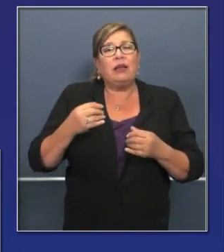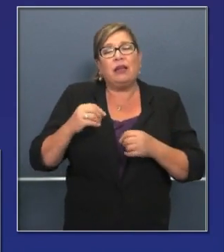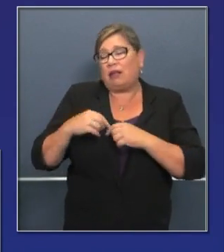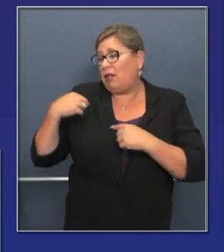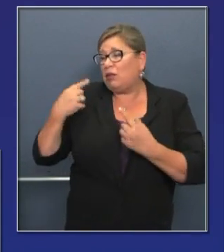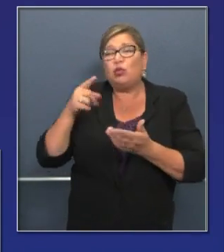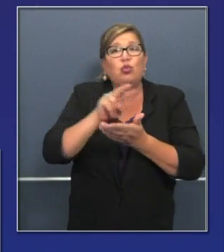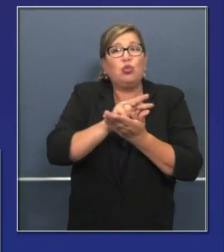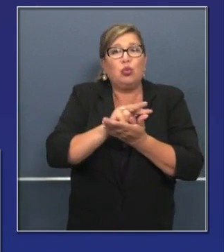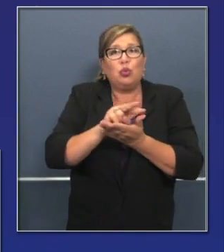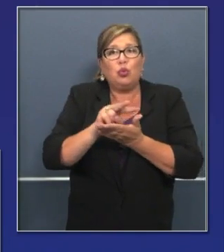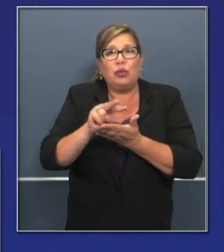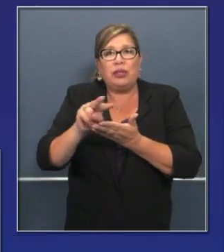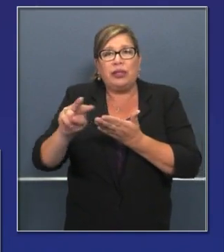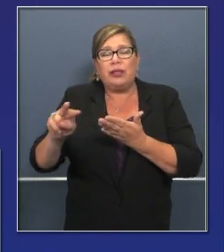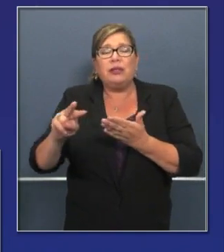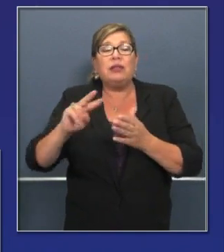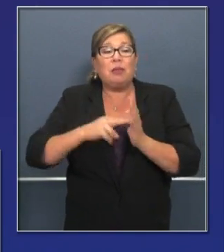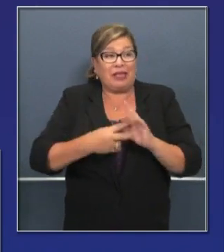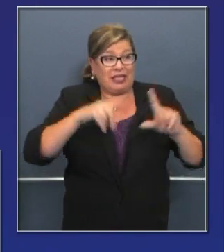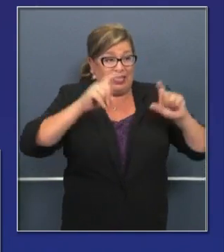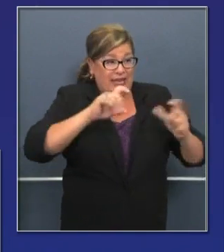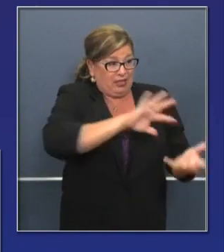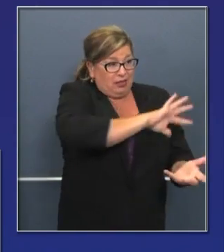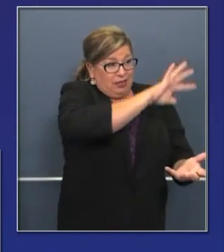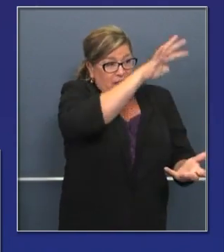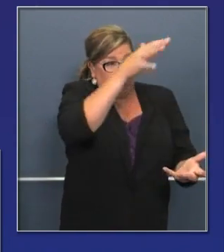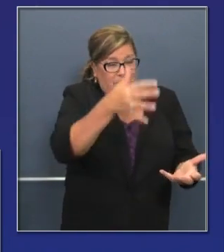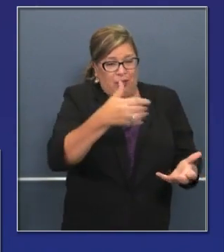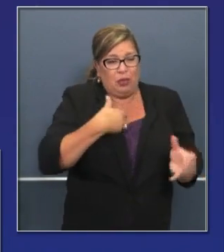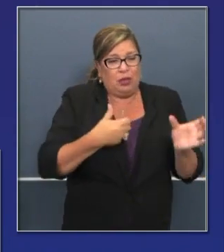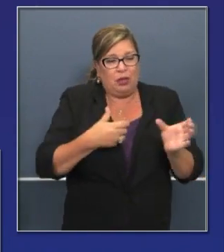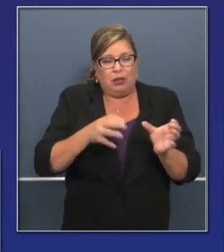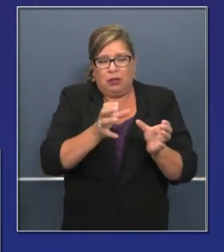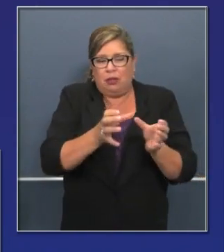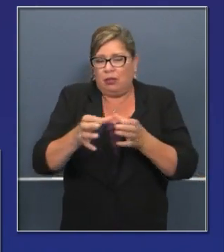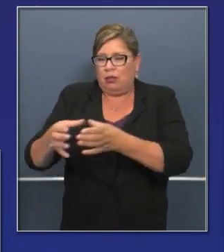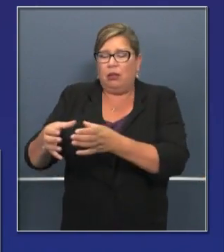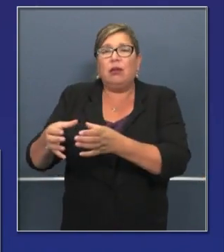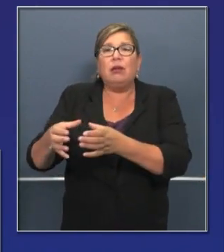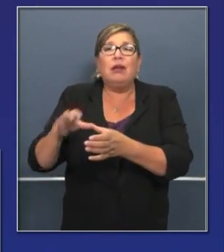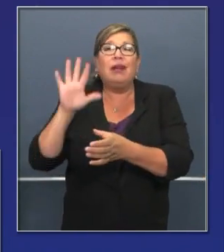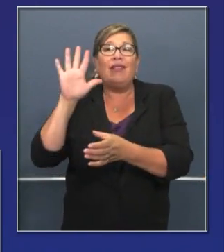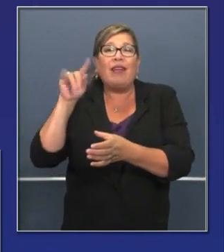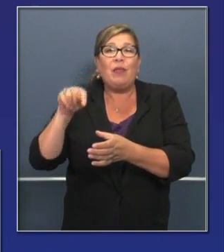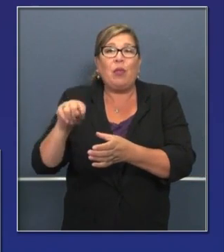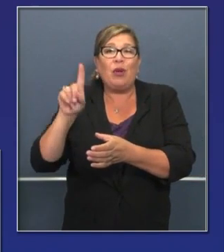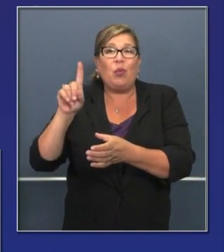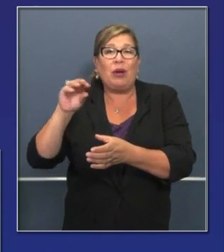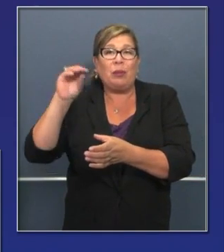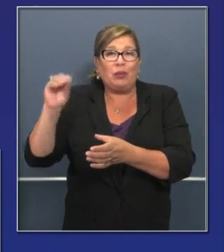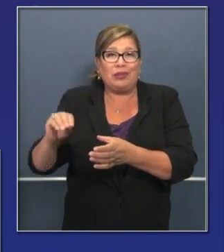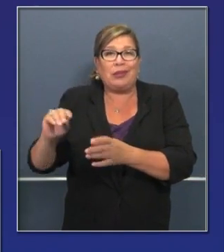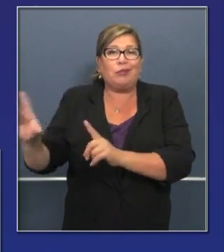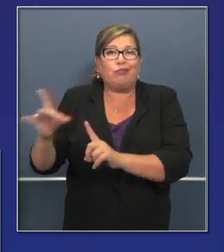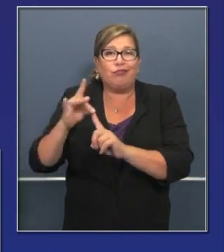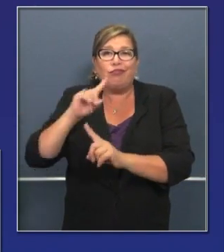TODAY, ON THE 14-DAY AVERAGE, THAT POSITIVITY RATE IS ABOUT 4.1%.